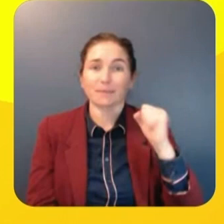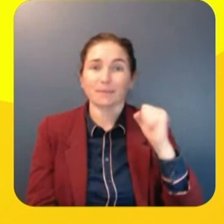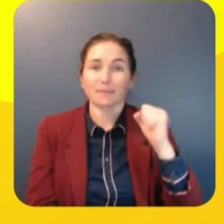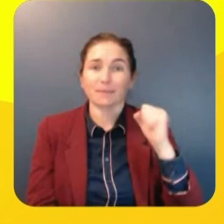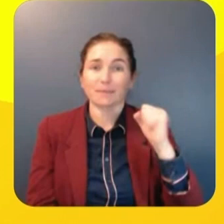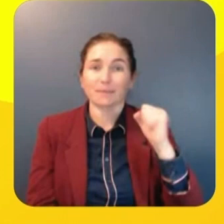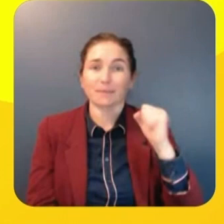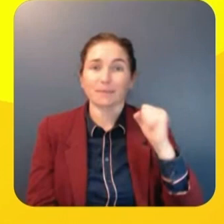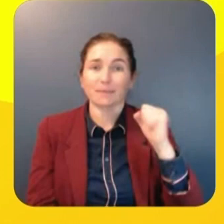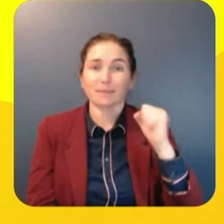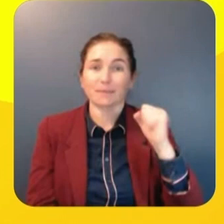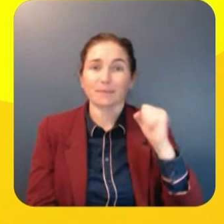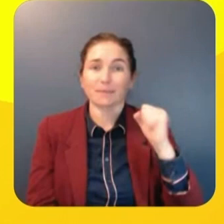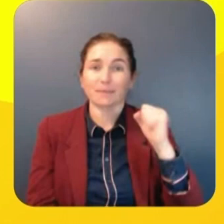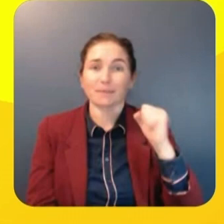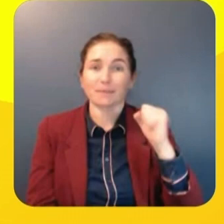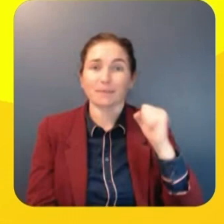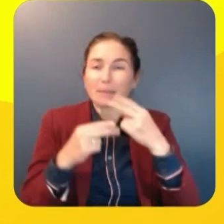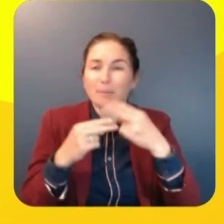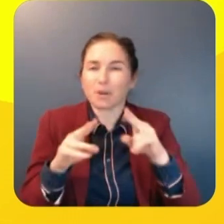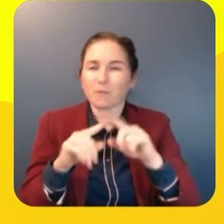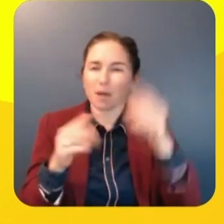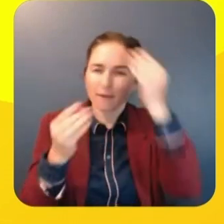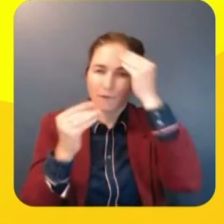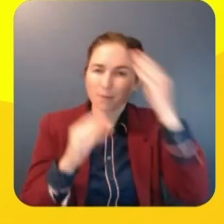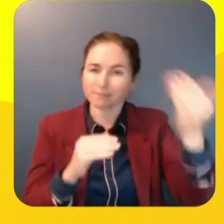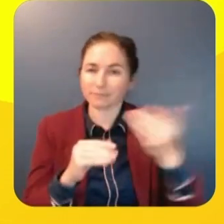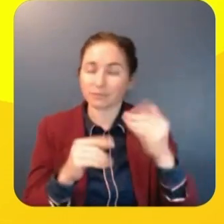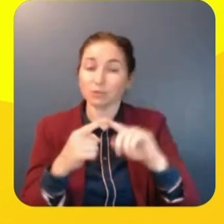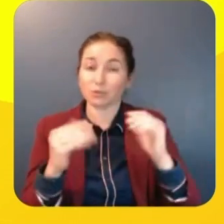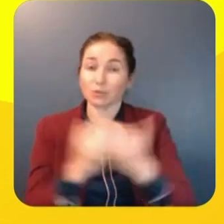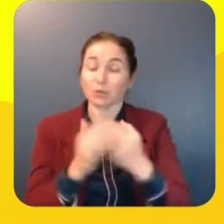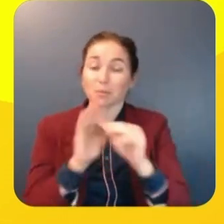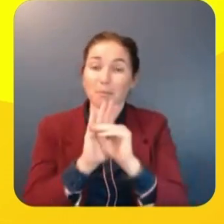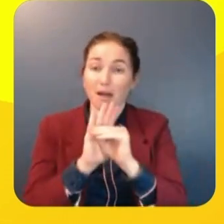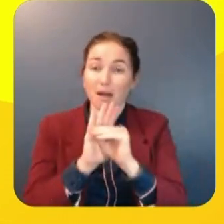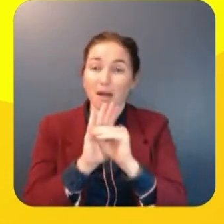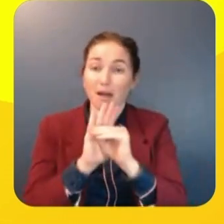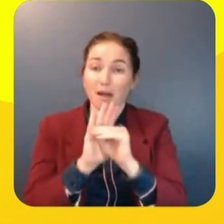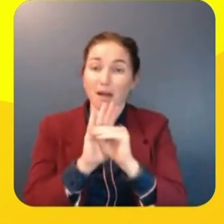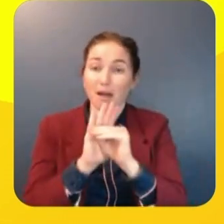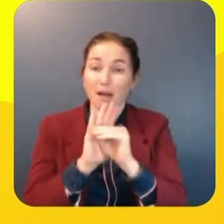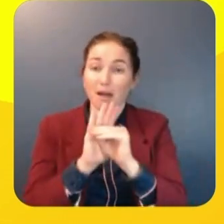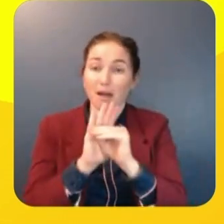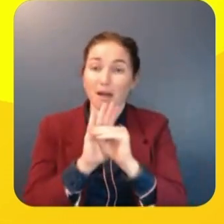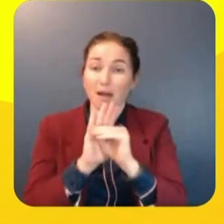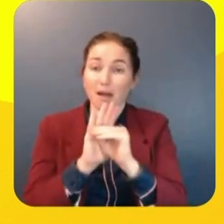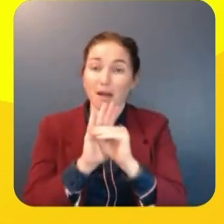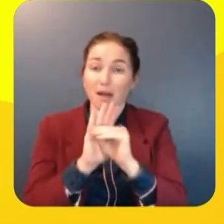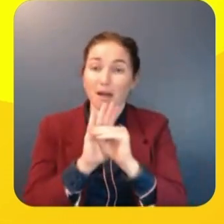a brief but informative intro into a new model for DEI, one that's holistic, collective and sustainable.